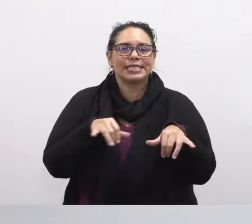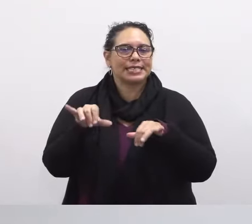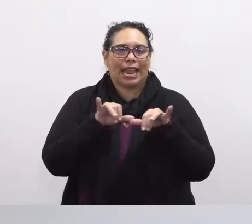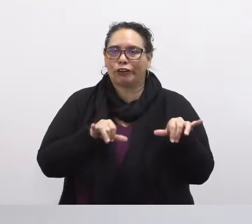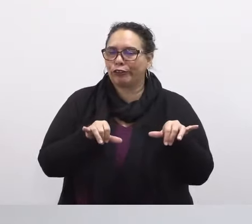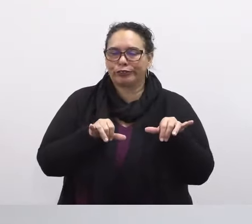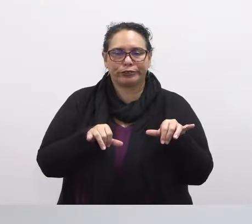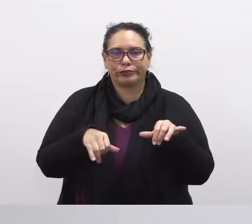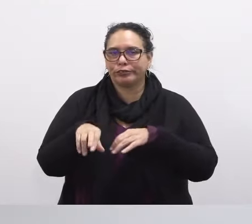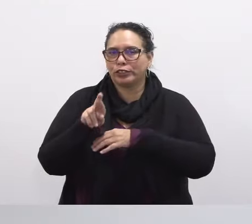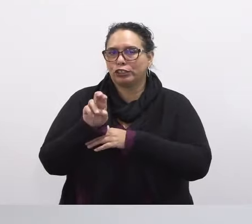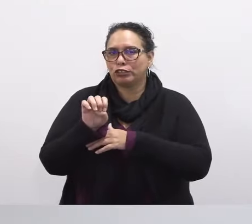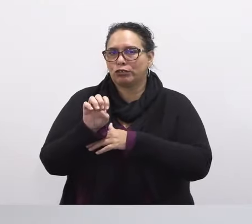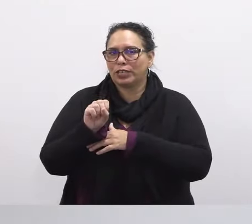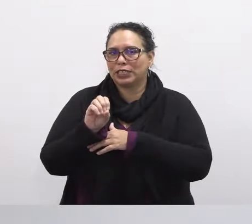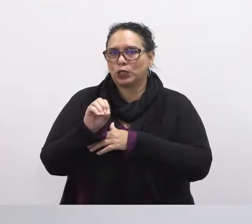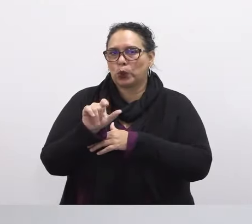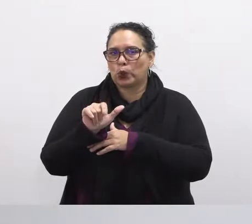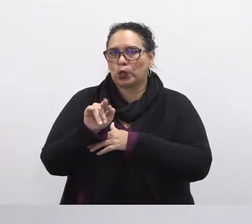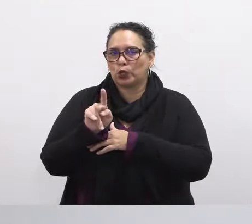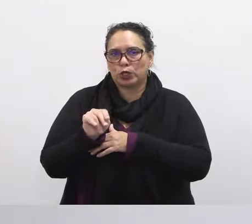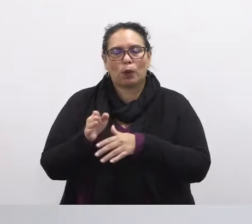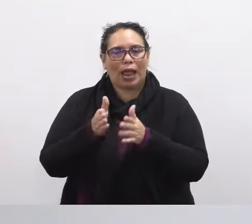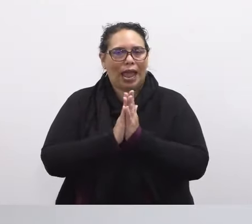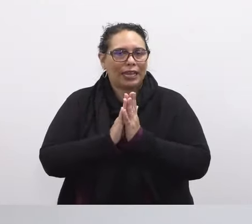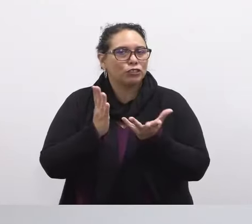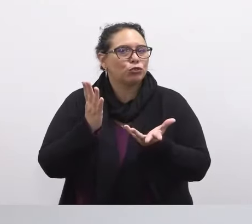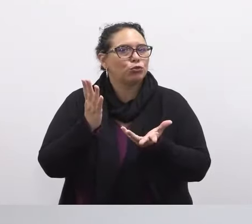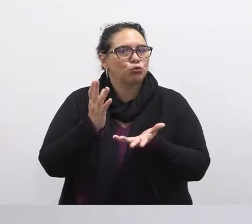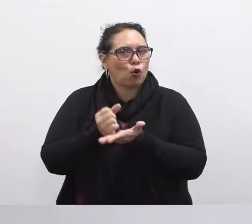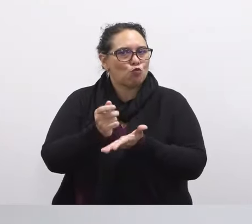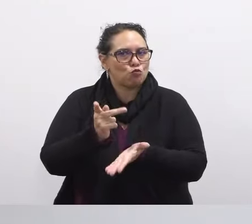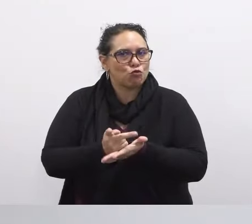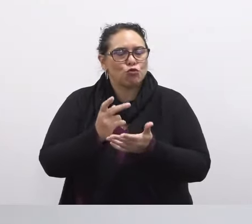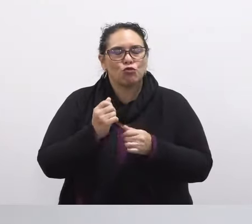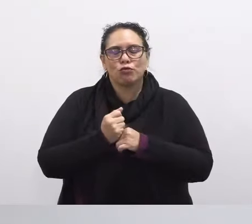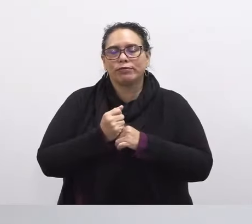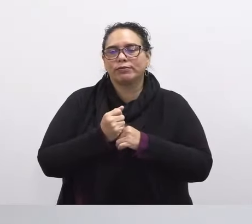that we ask you to approve in every election cycle. This being the June 7th primary,